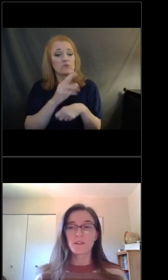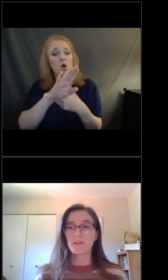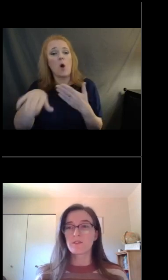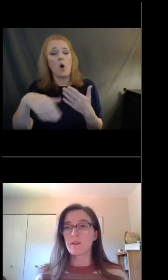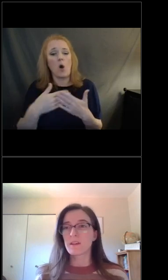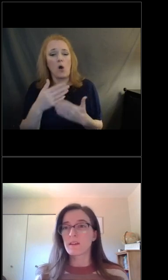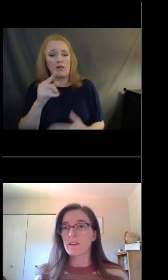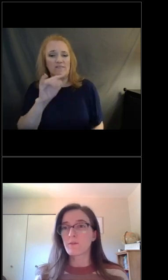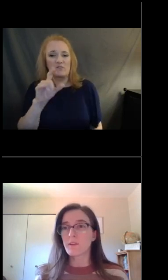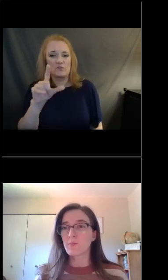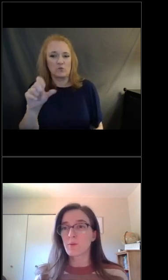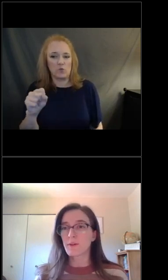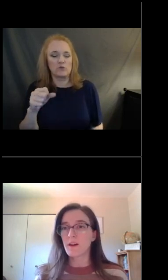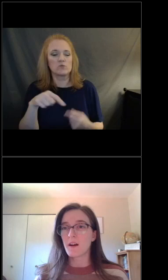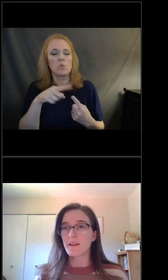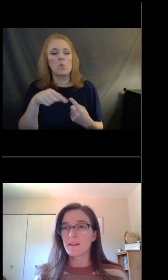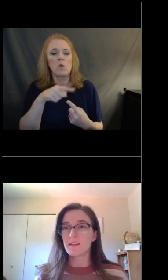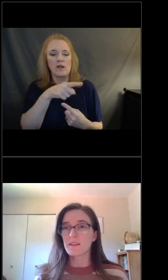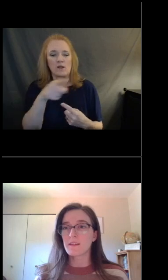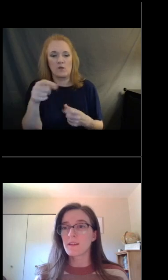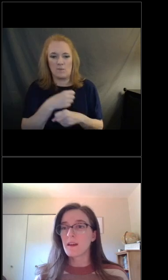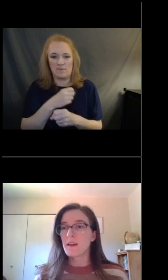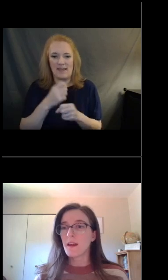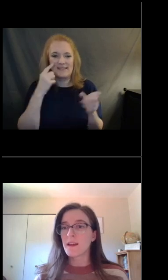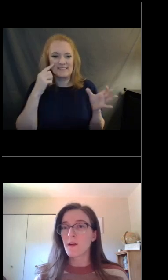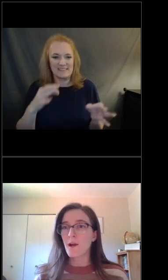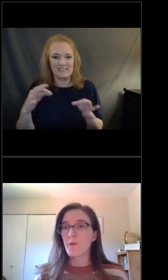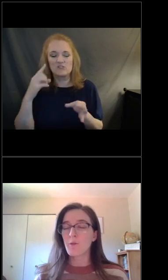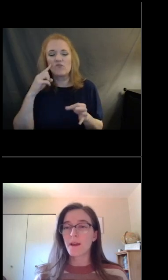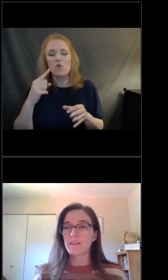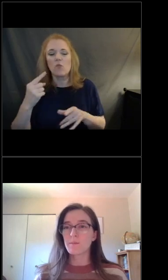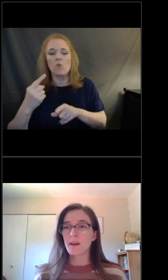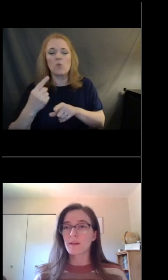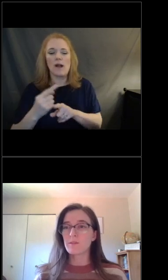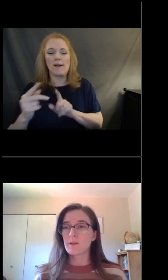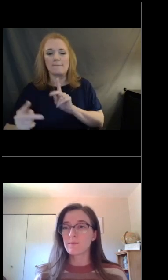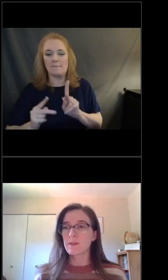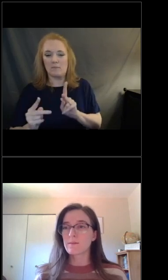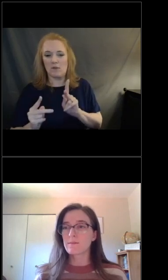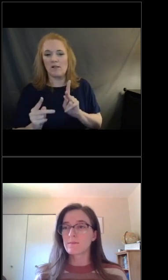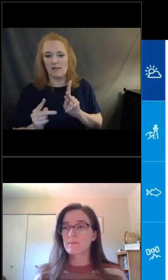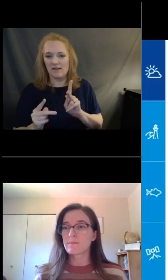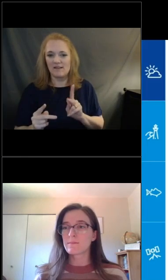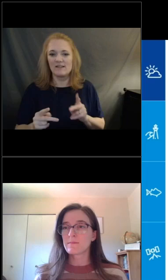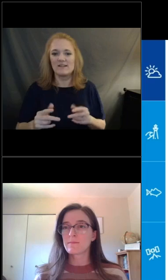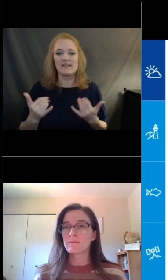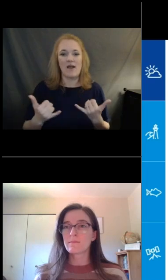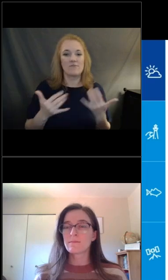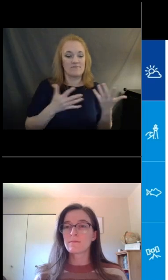their decision-making and for the appropriate audiences. And now I will pass it back to Kim.